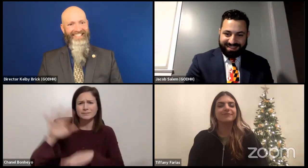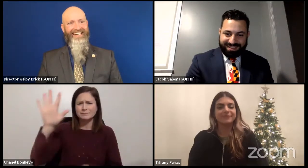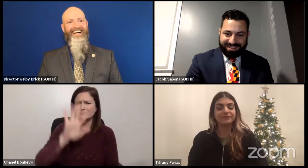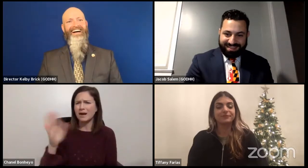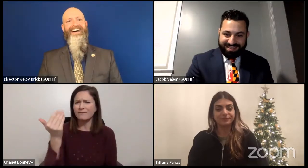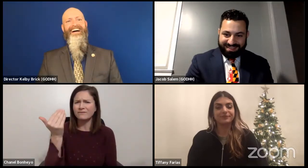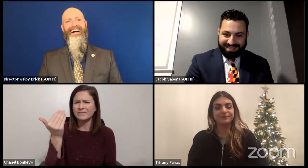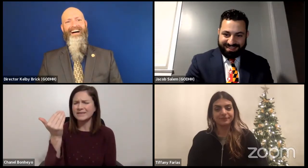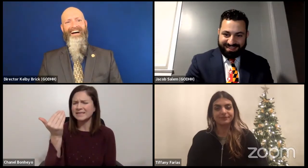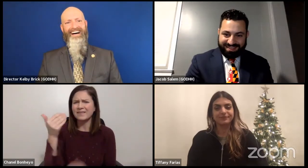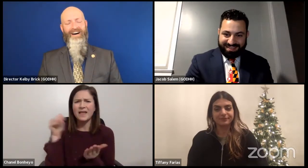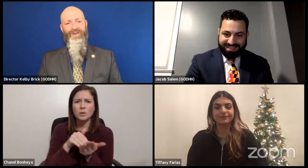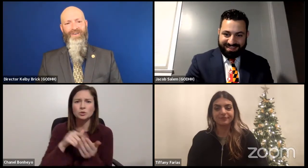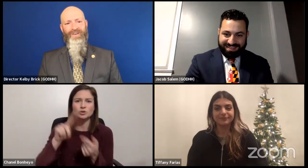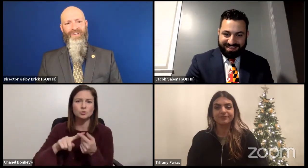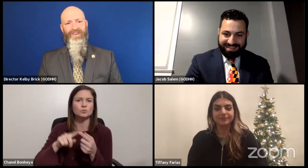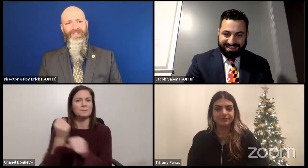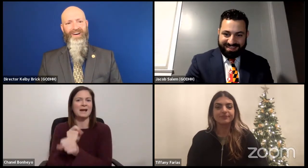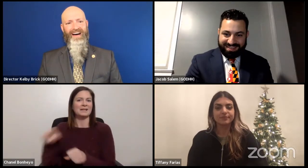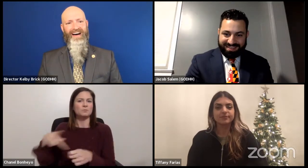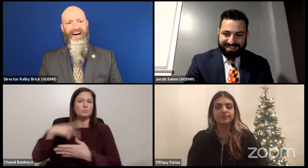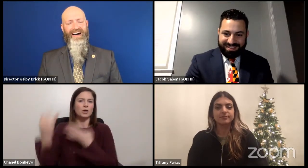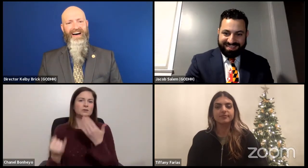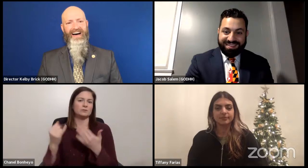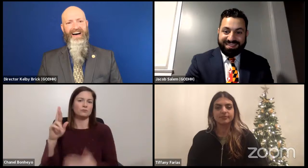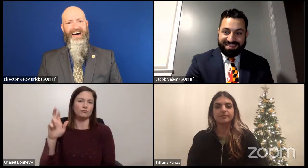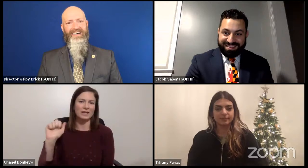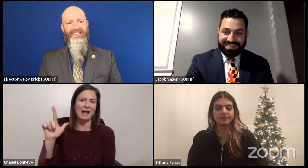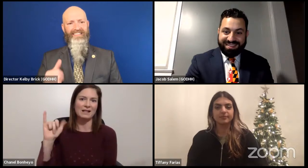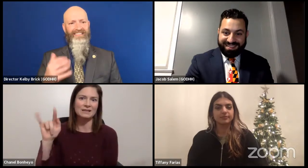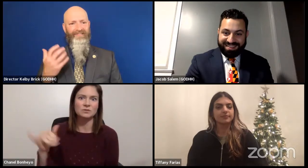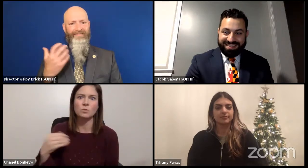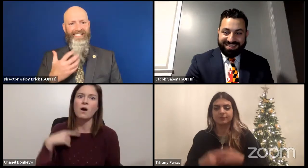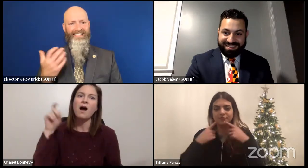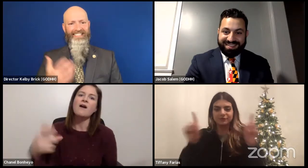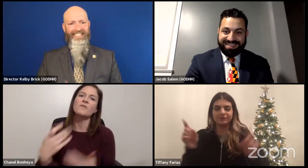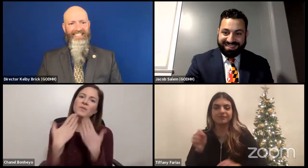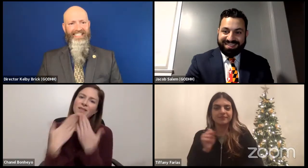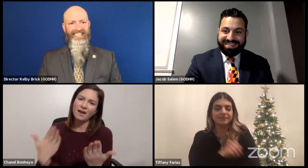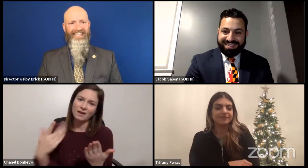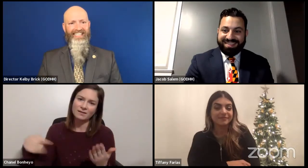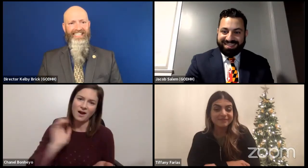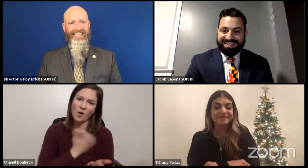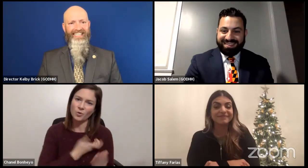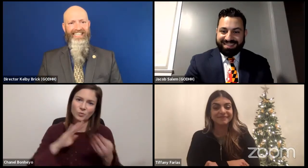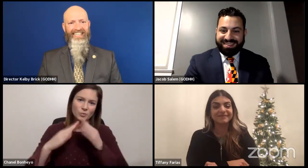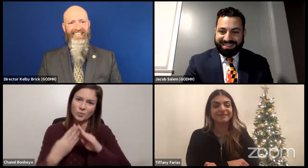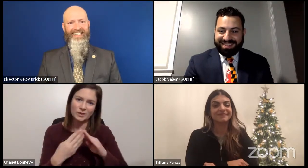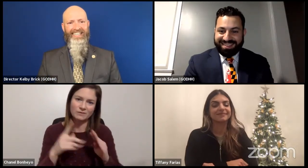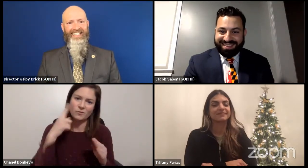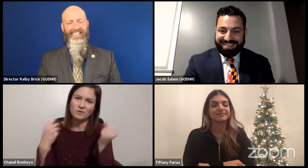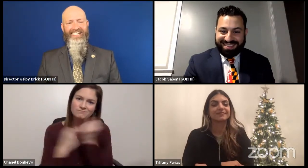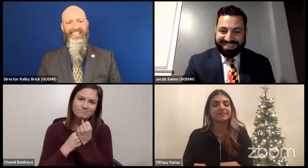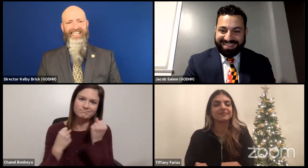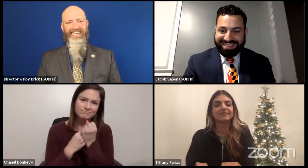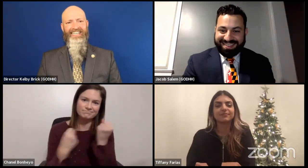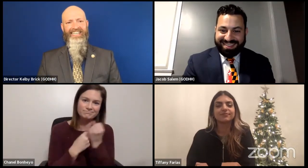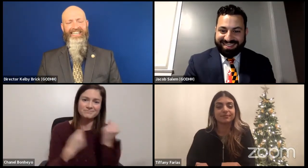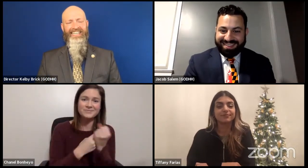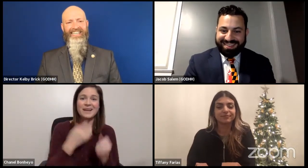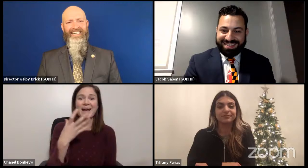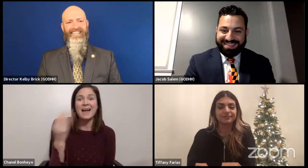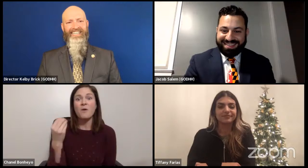Honda raised about $15,000 for this project. We really thank our community for supporting